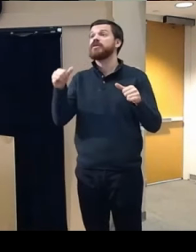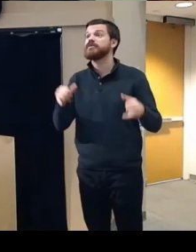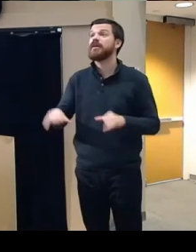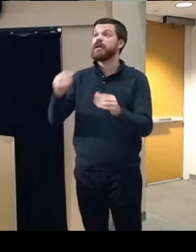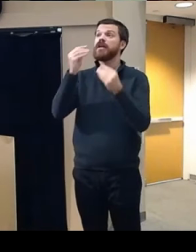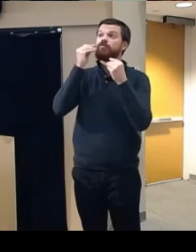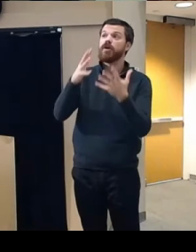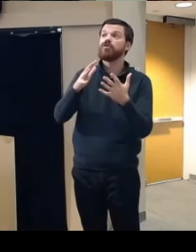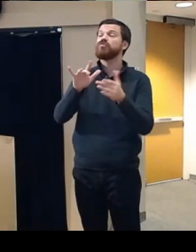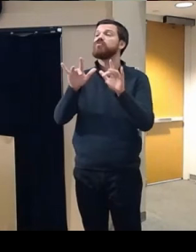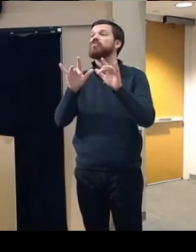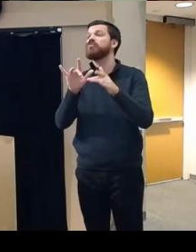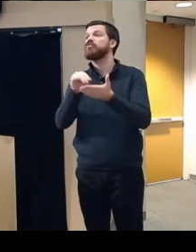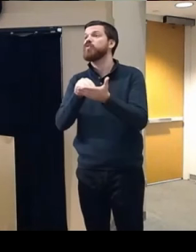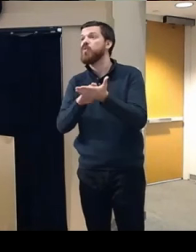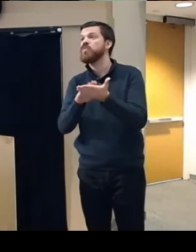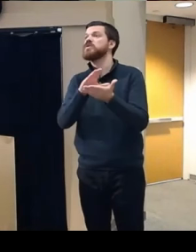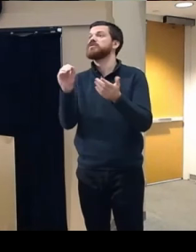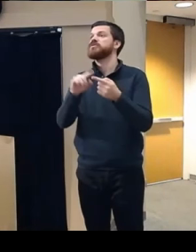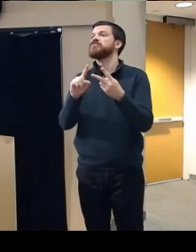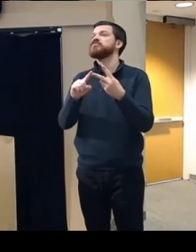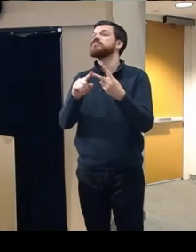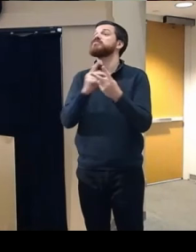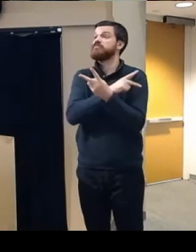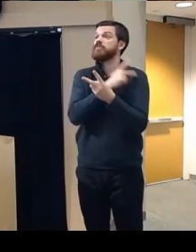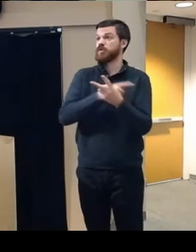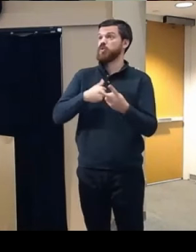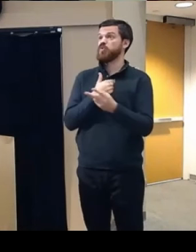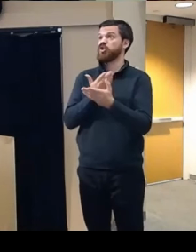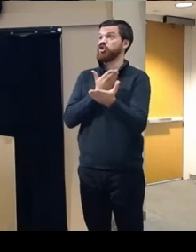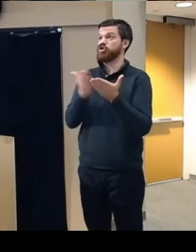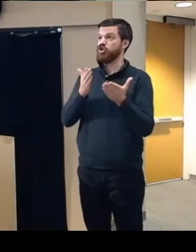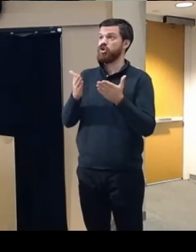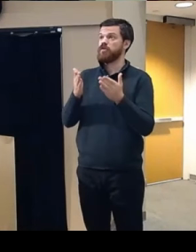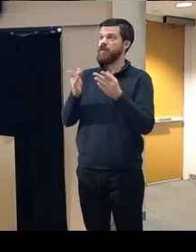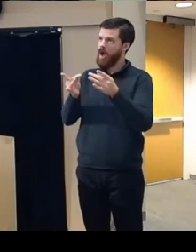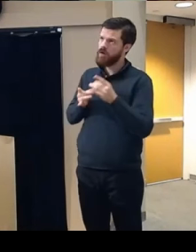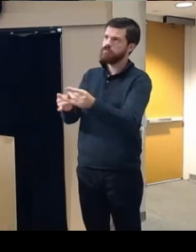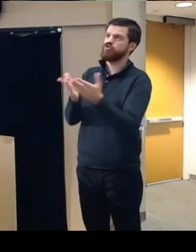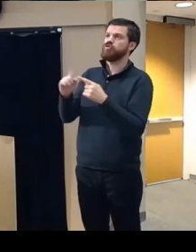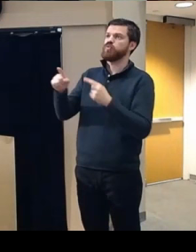reporting and um the patients that we serve optimizing services to them um how could this